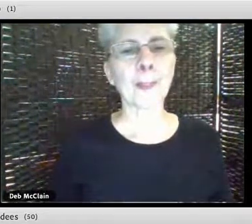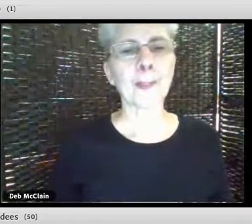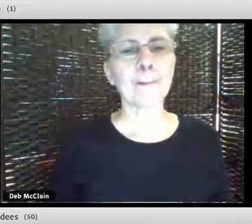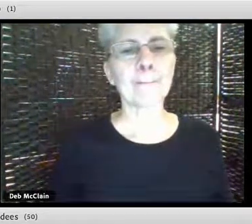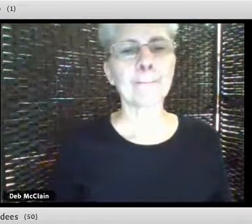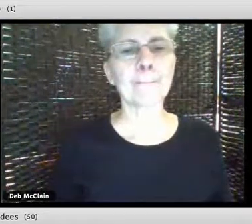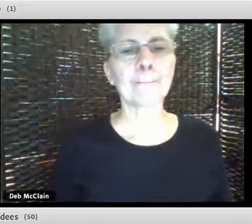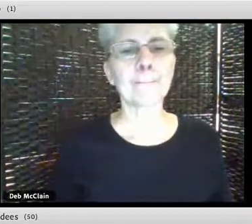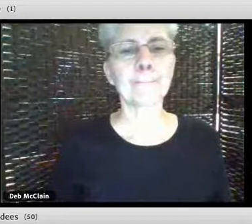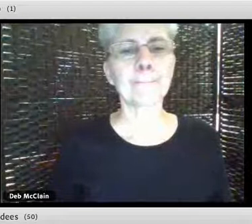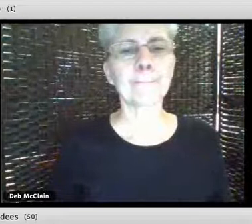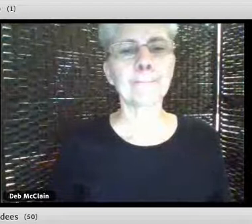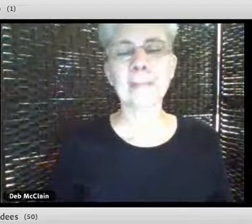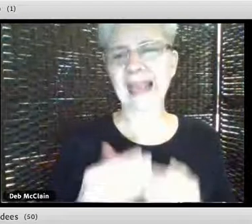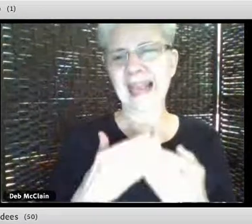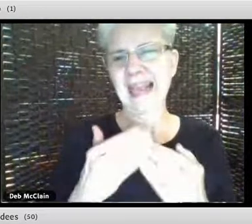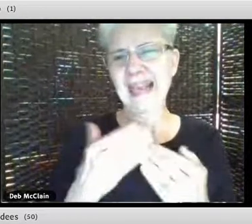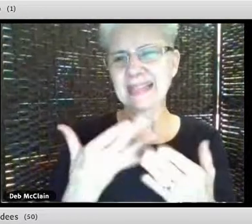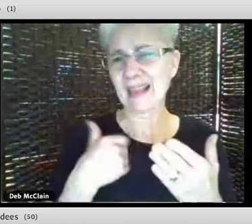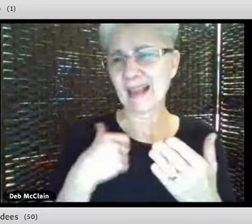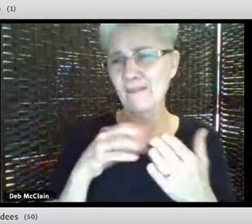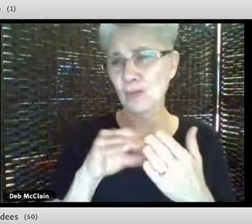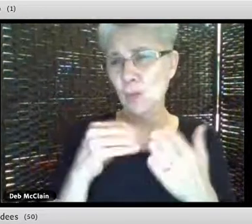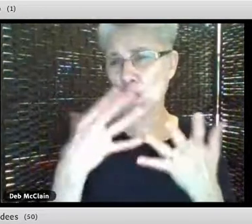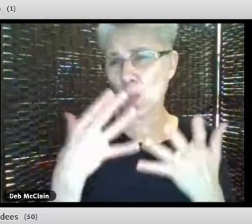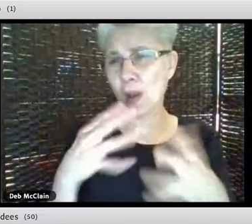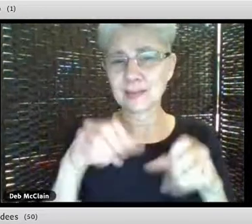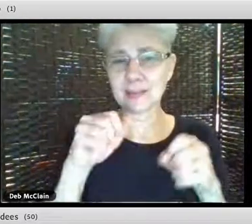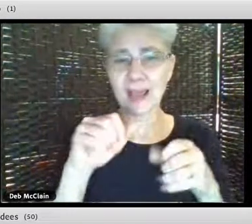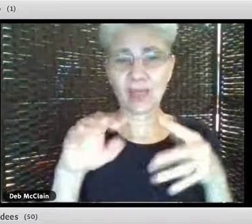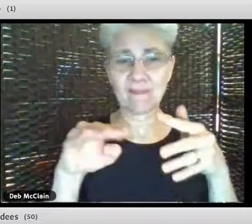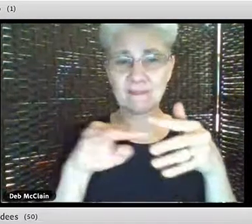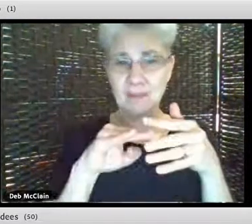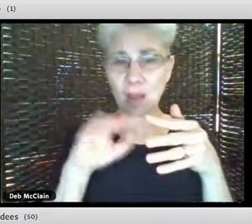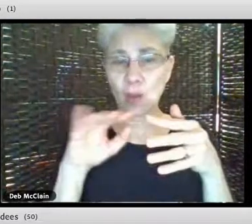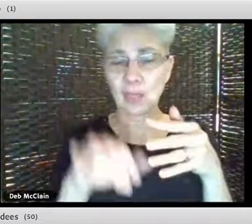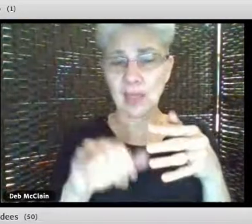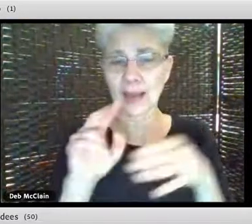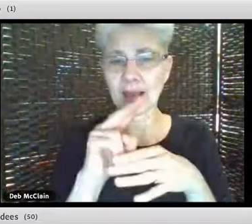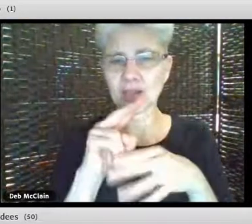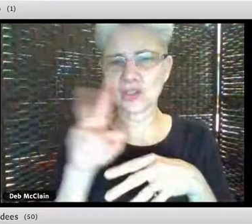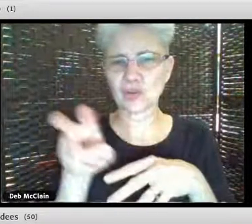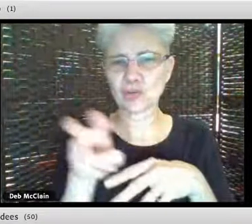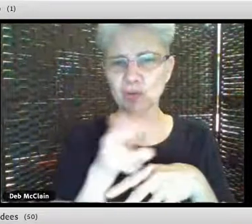The easiest thing I've found is you take the file. You just drag it to where you want it.